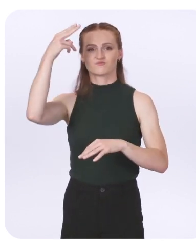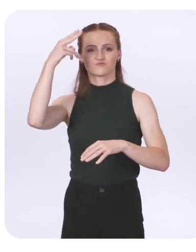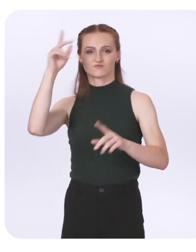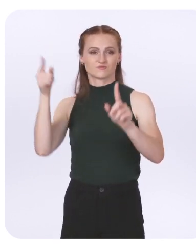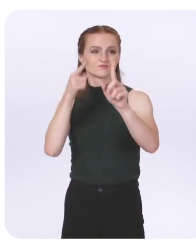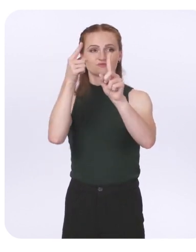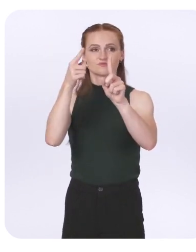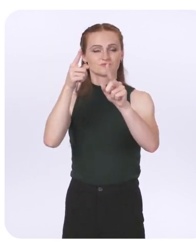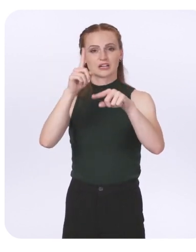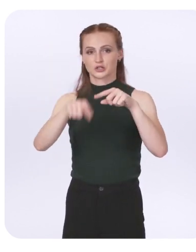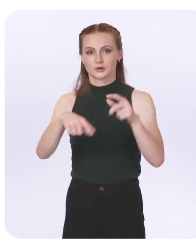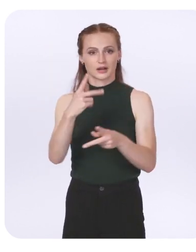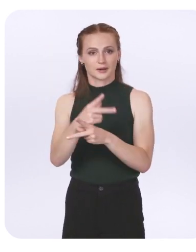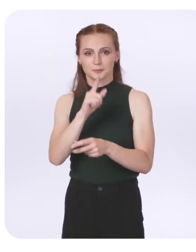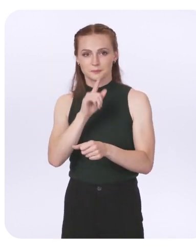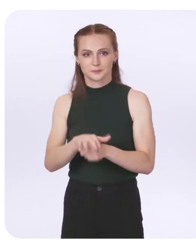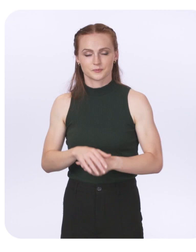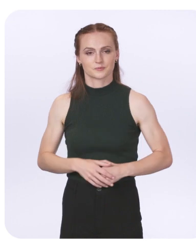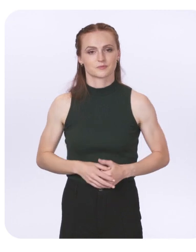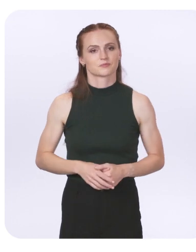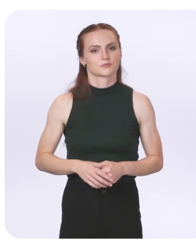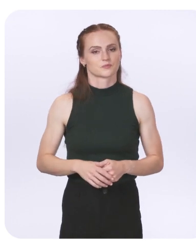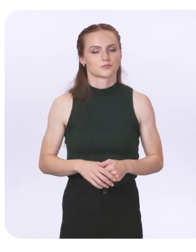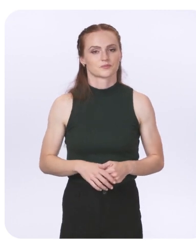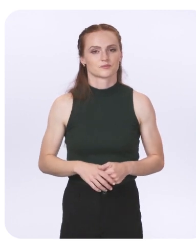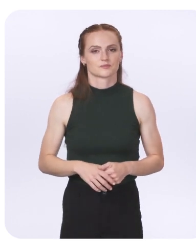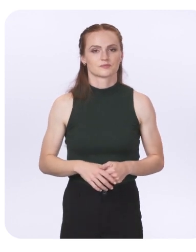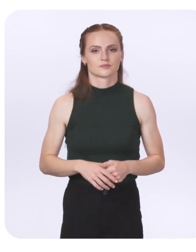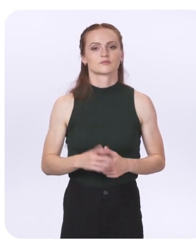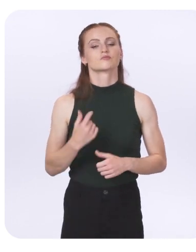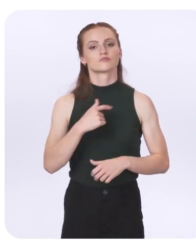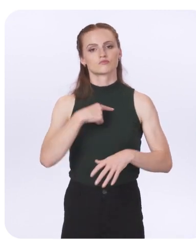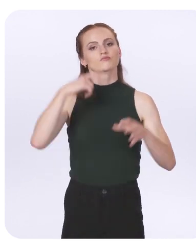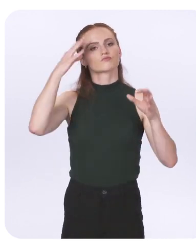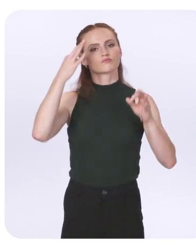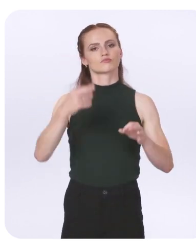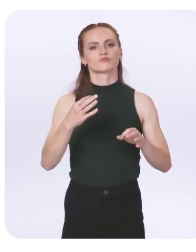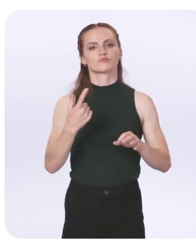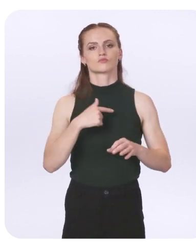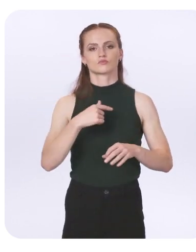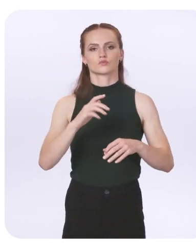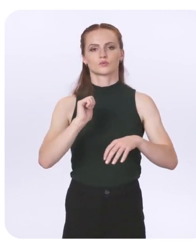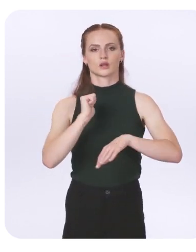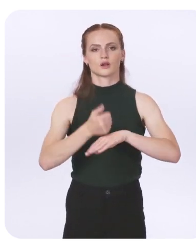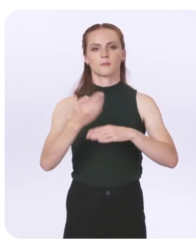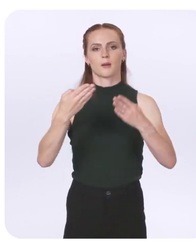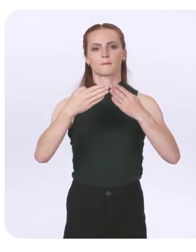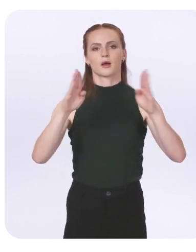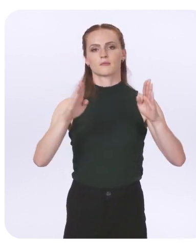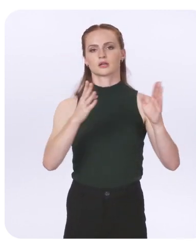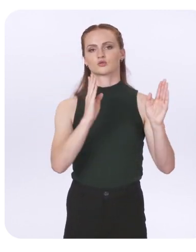What we’ve settled on is putting our public map in the game as a whiteboard in our menu.